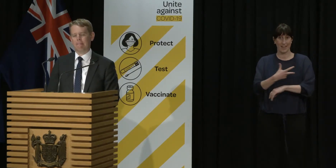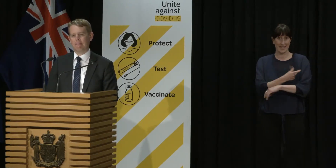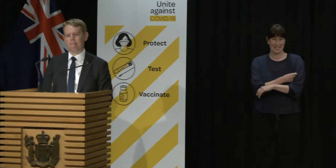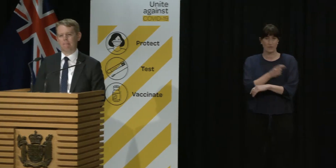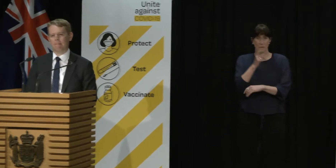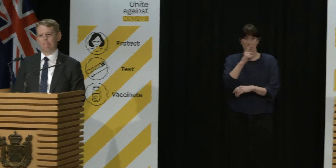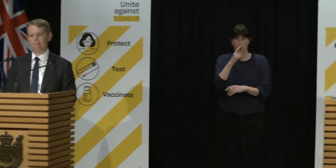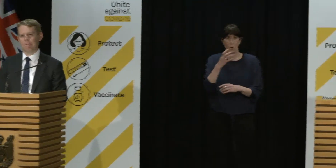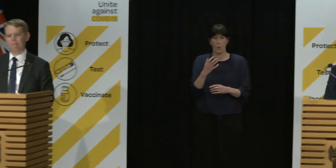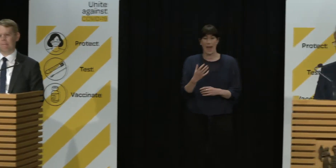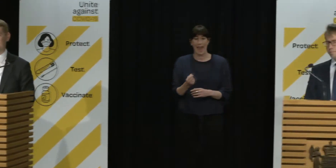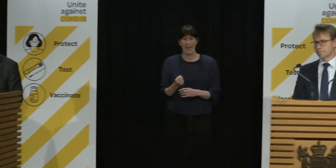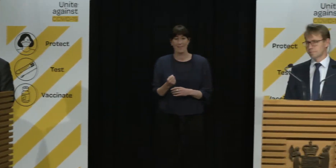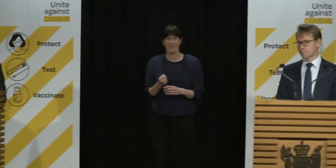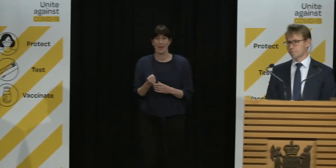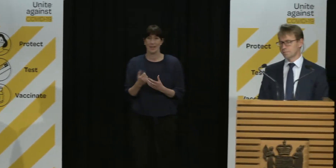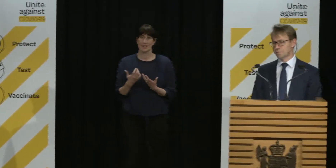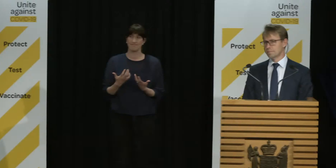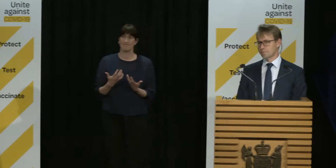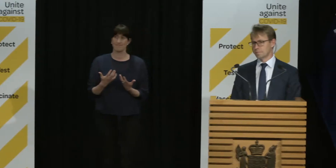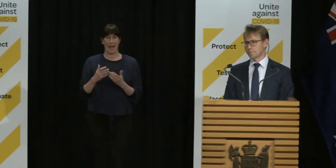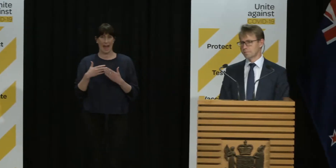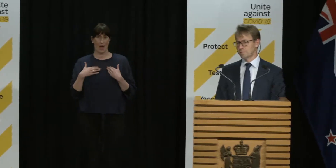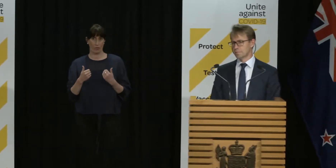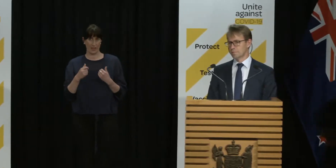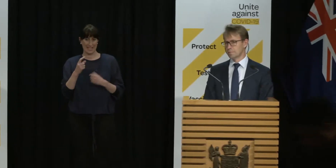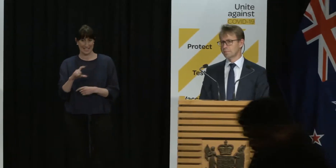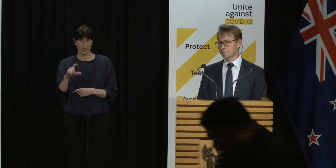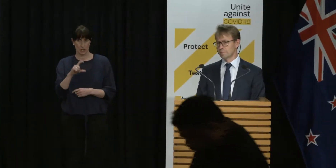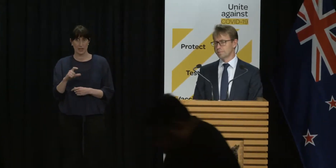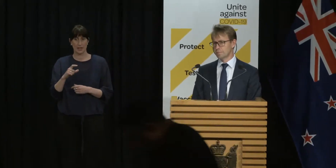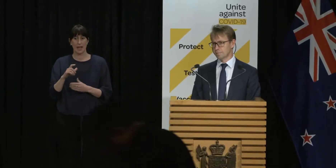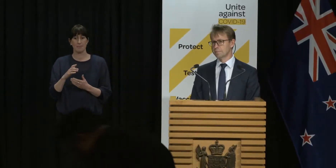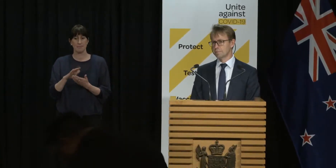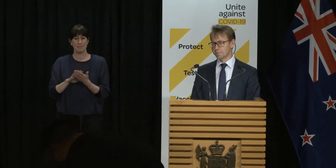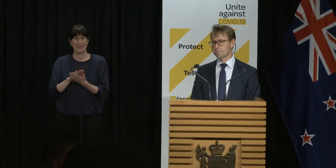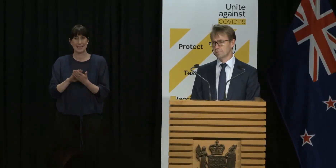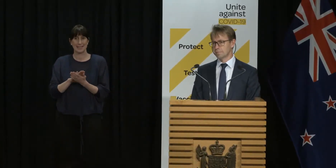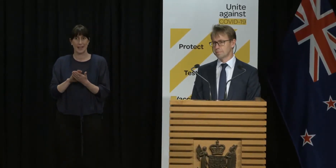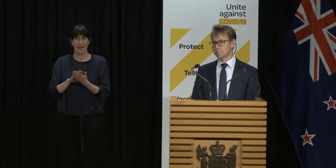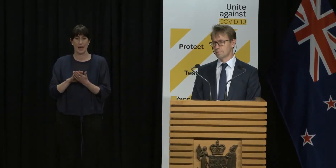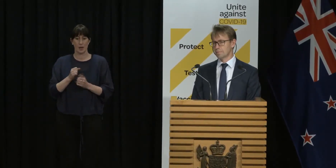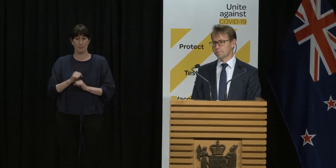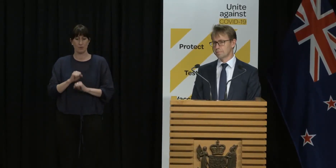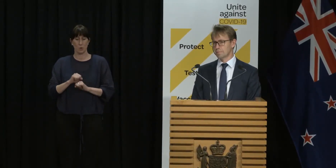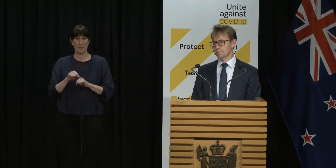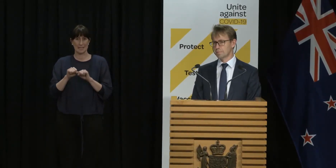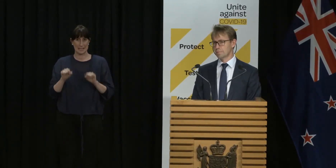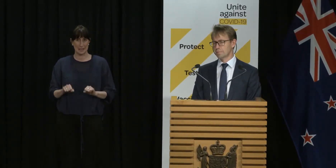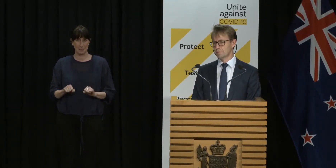En die doses for severely